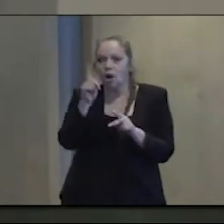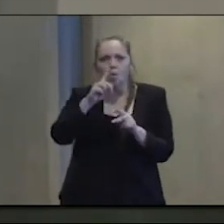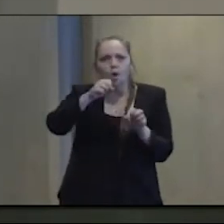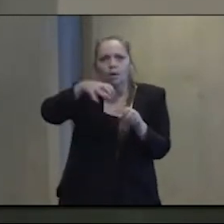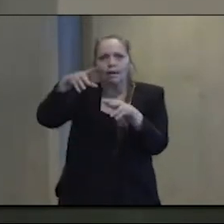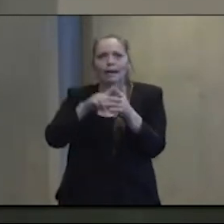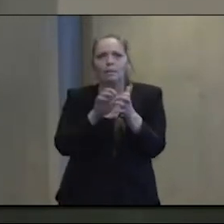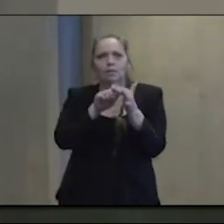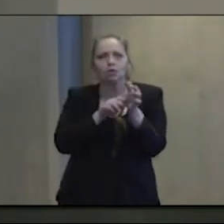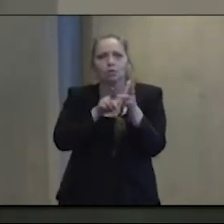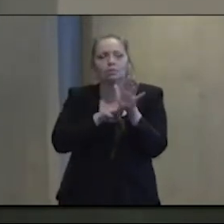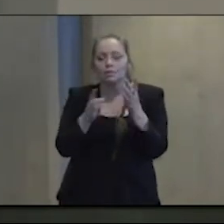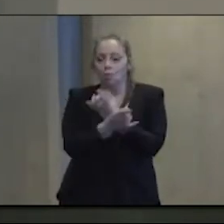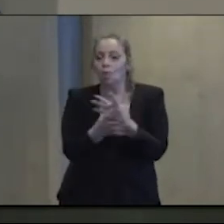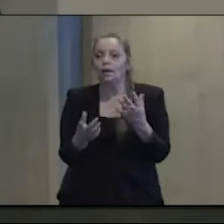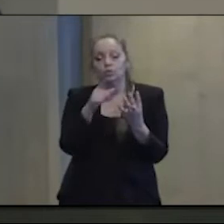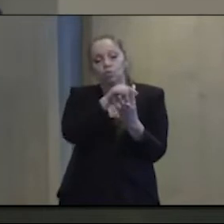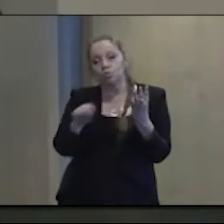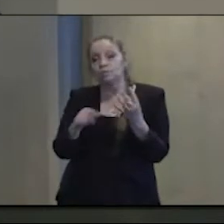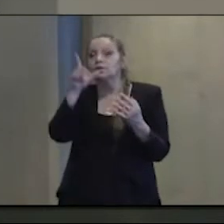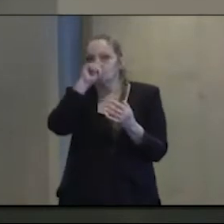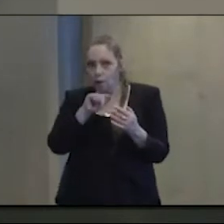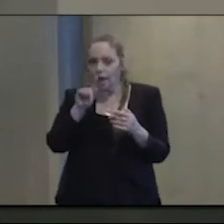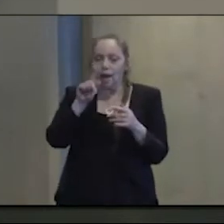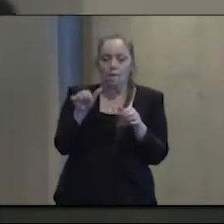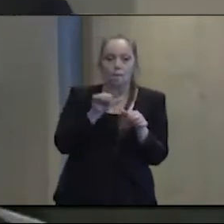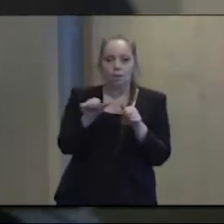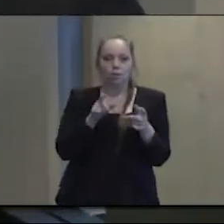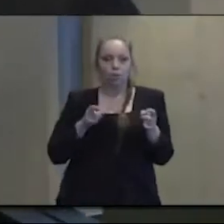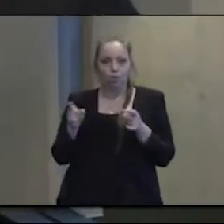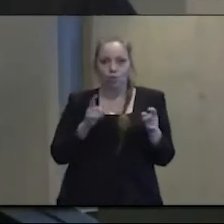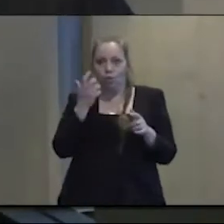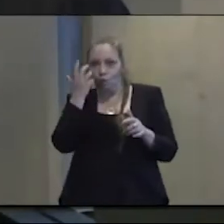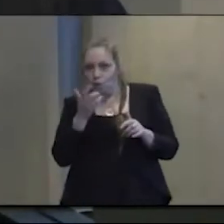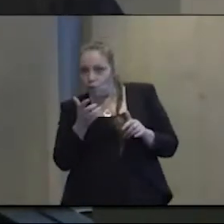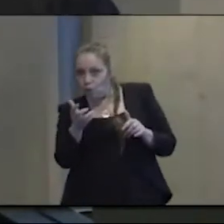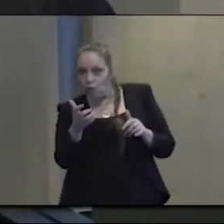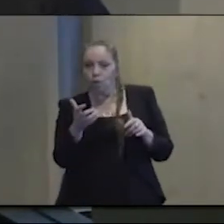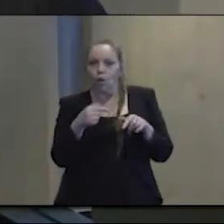waste and management options so we can better control them with our legislation down the track.